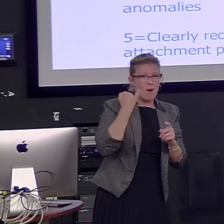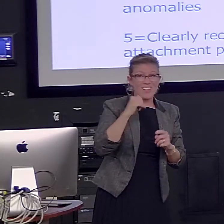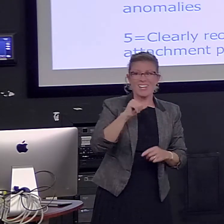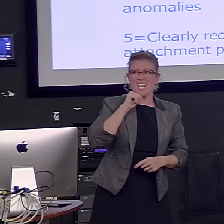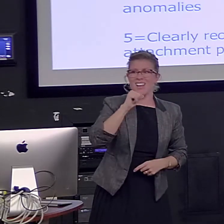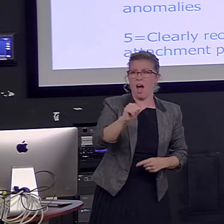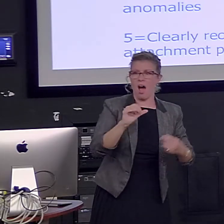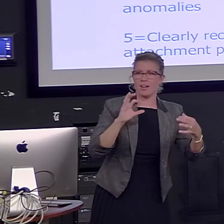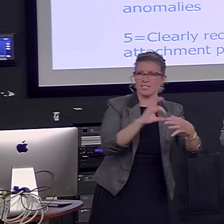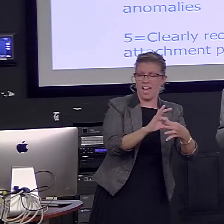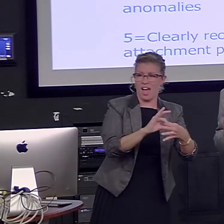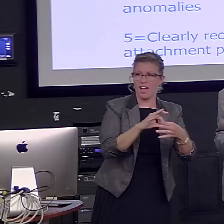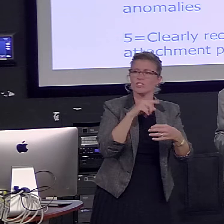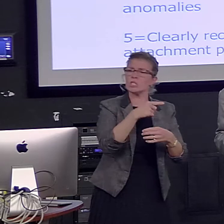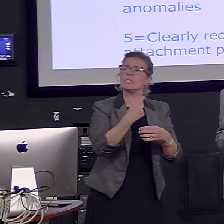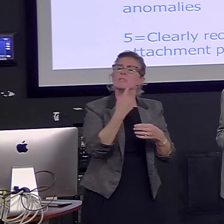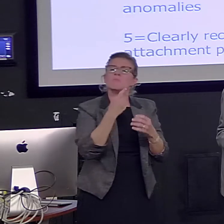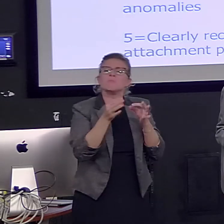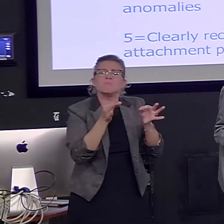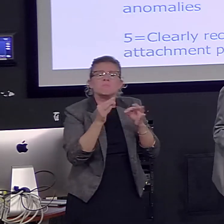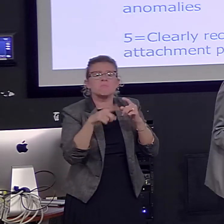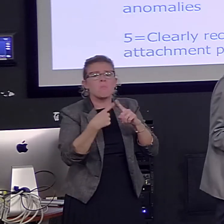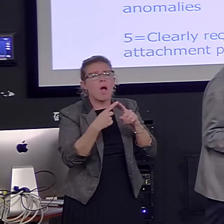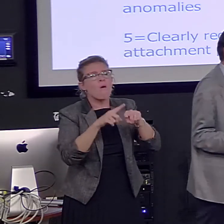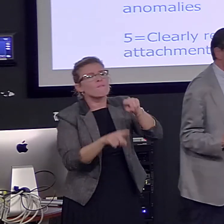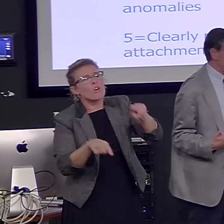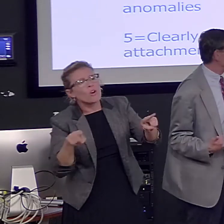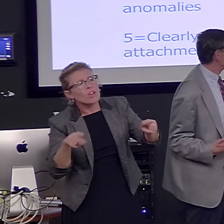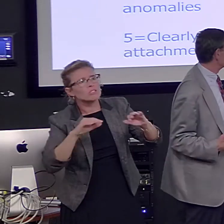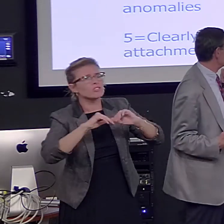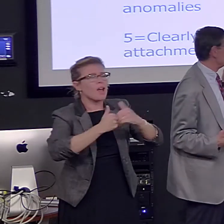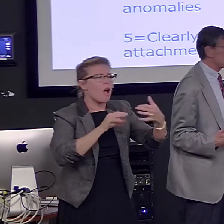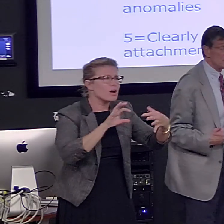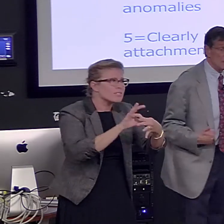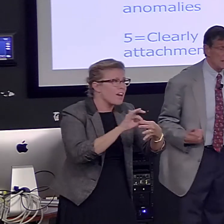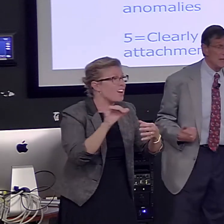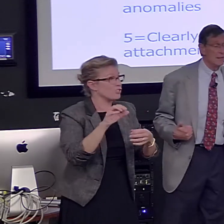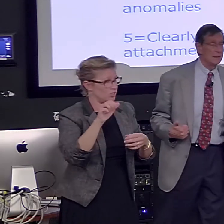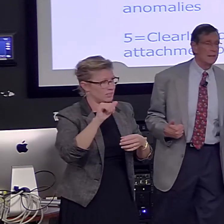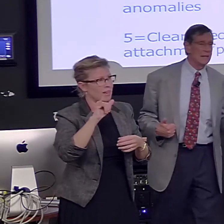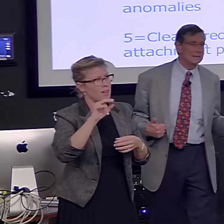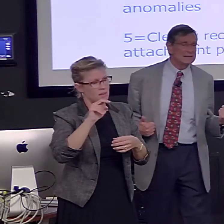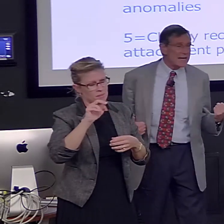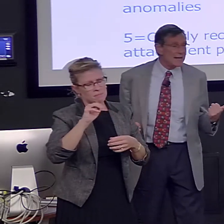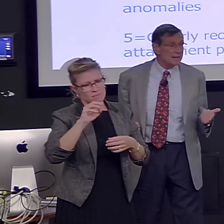He talked about variations in attachment as did Ainsworth but this is really saying